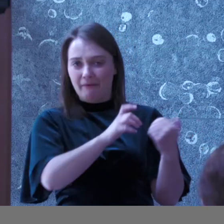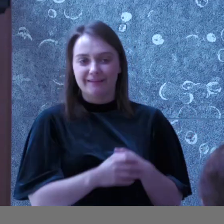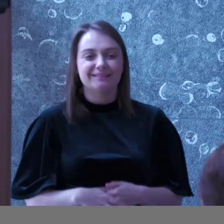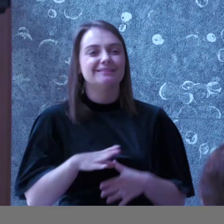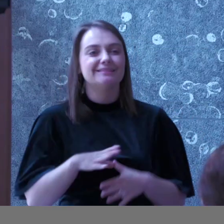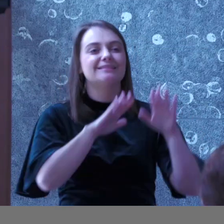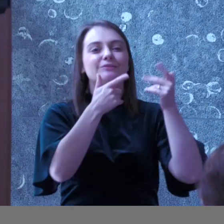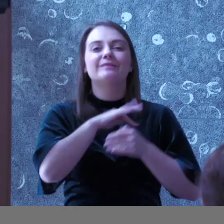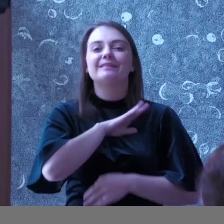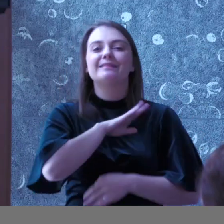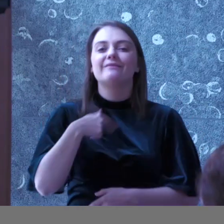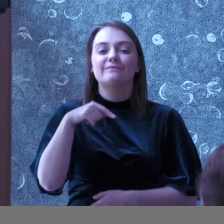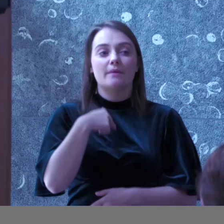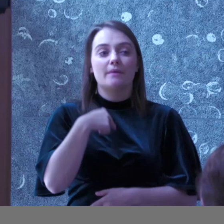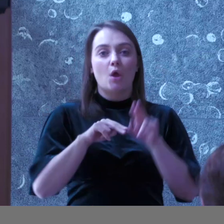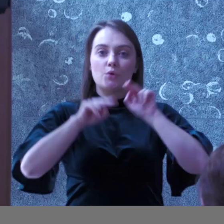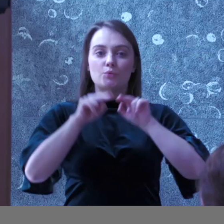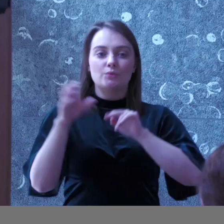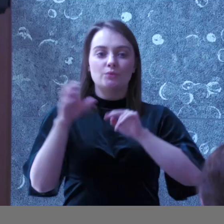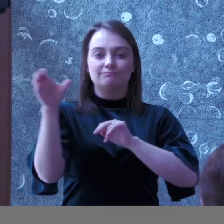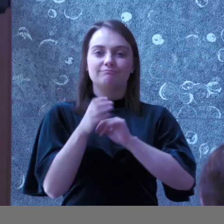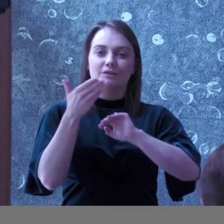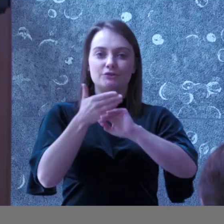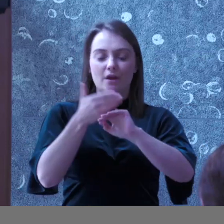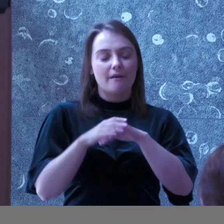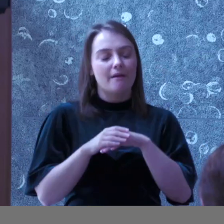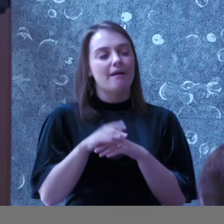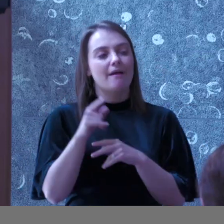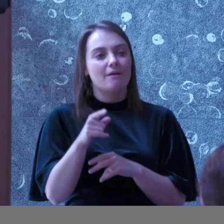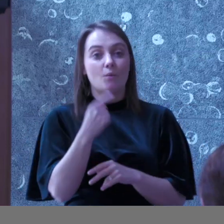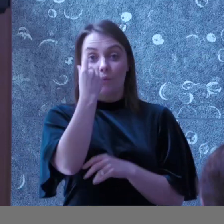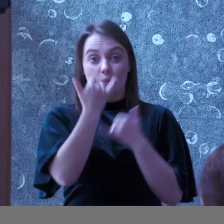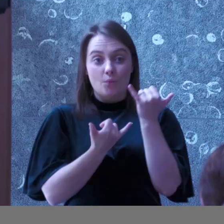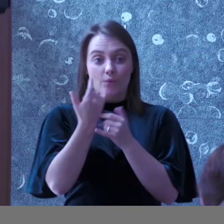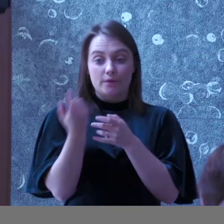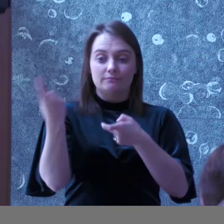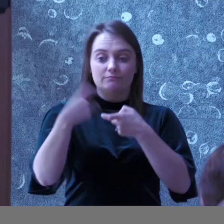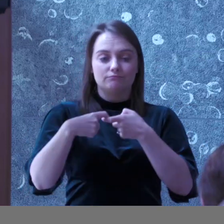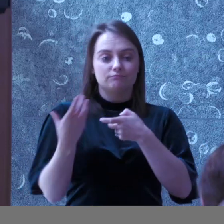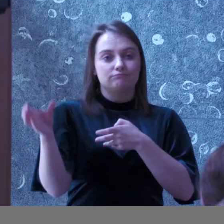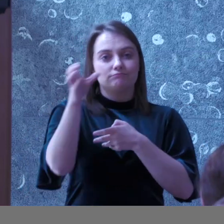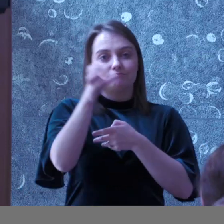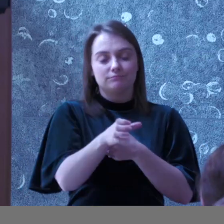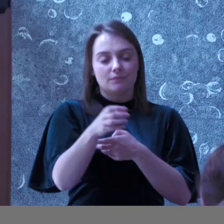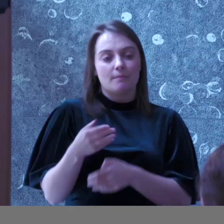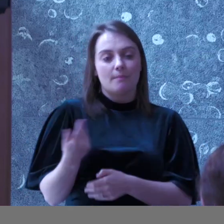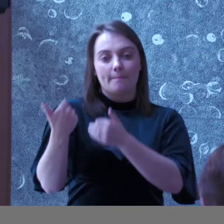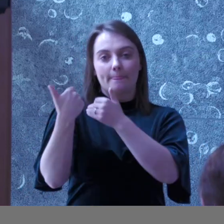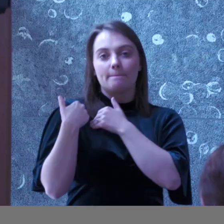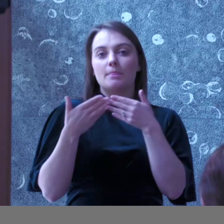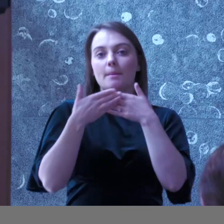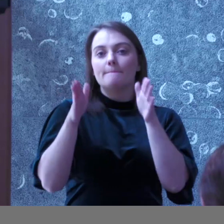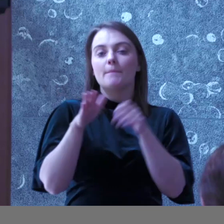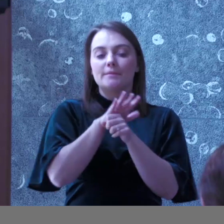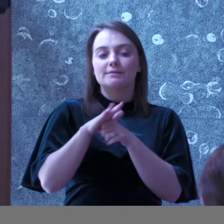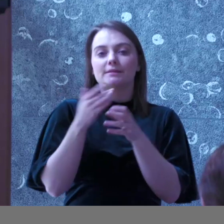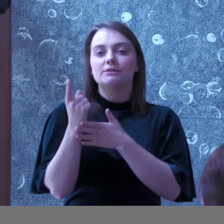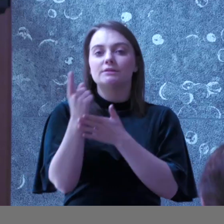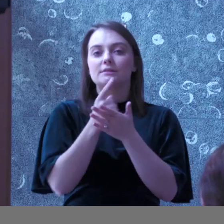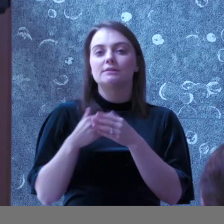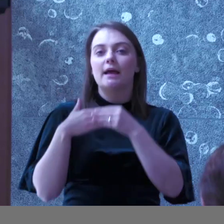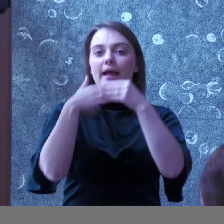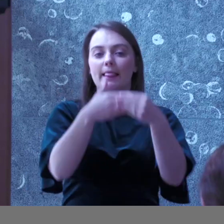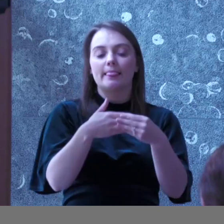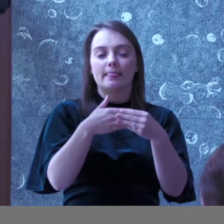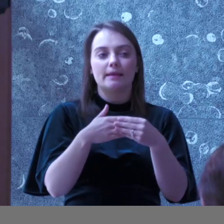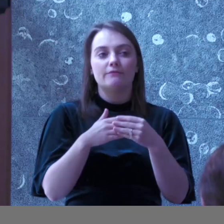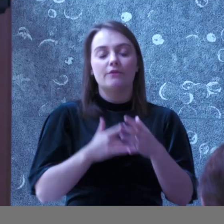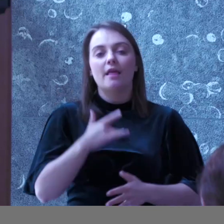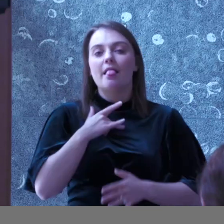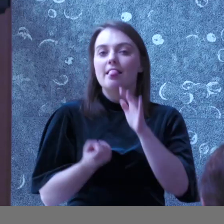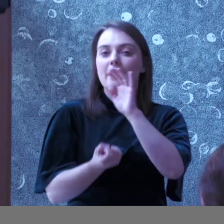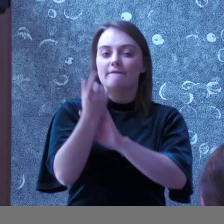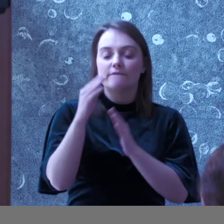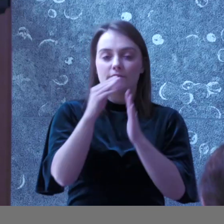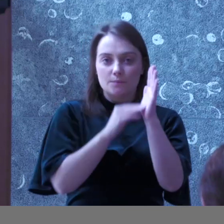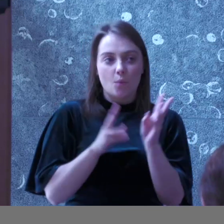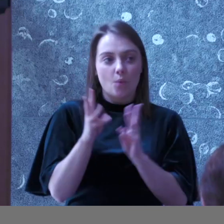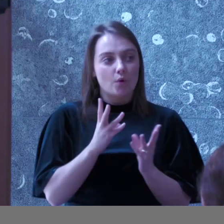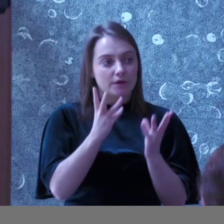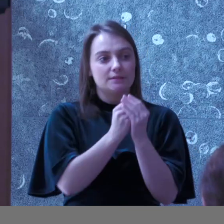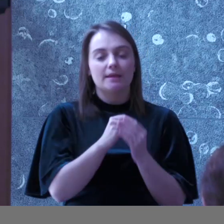am also quite new in my role. It's a year since I was appointed. So I am working closely with Aoife